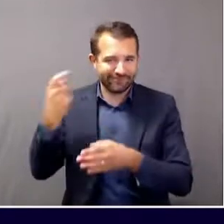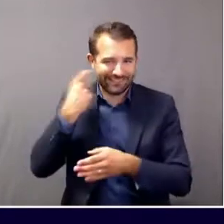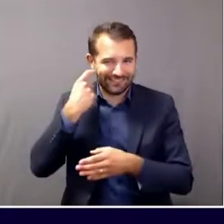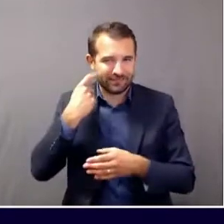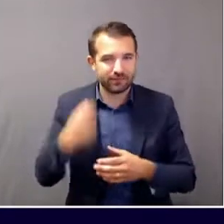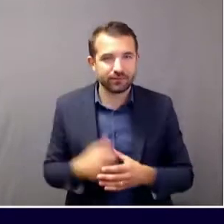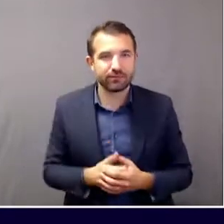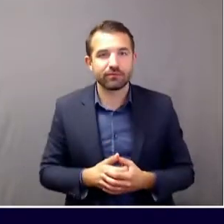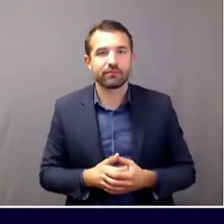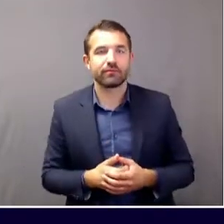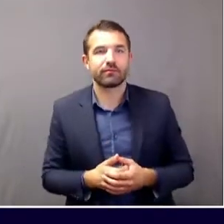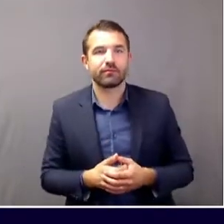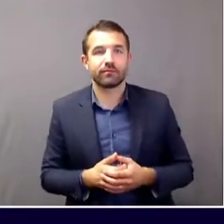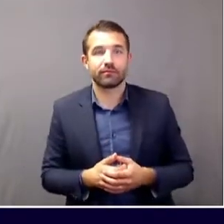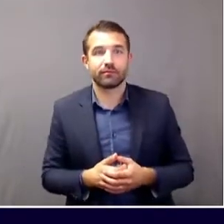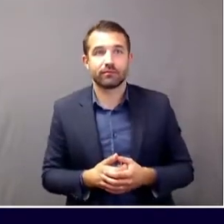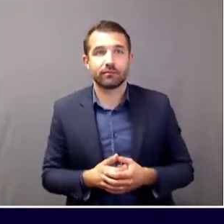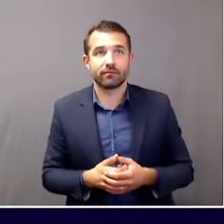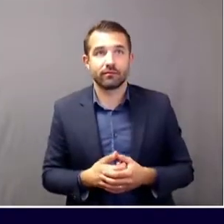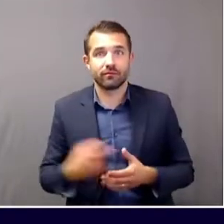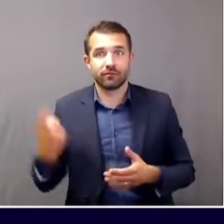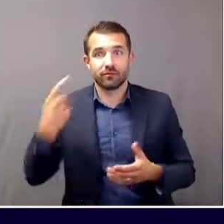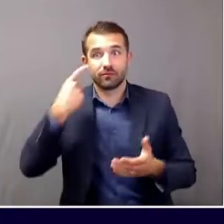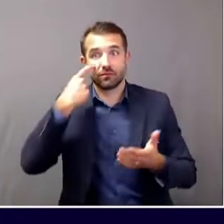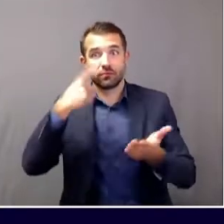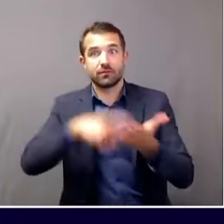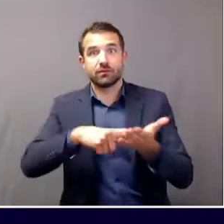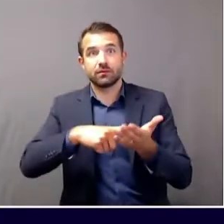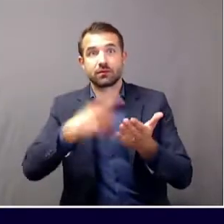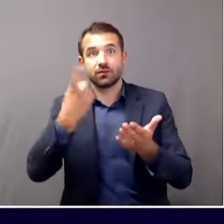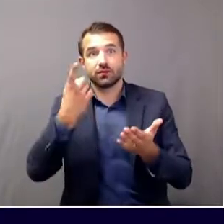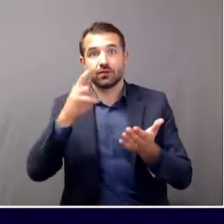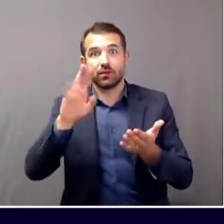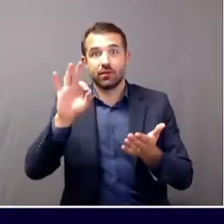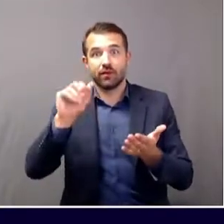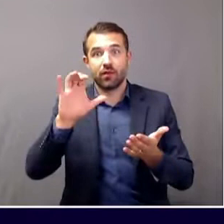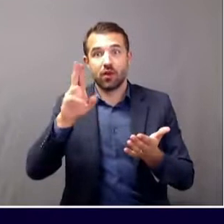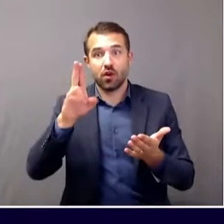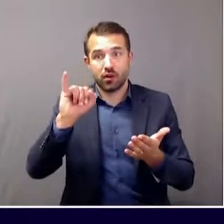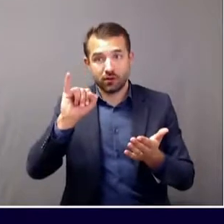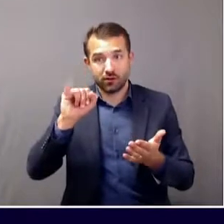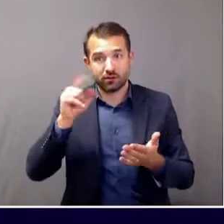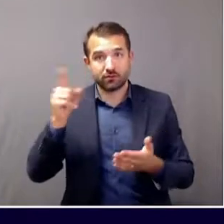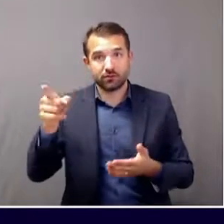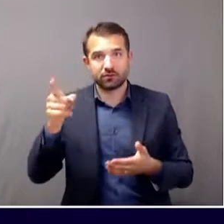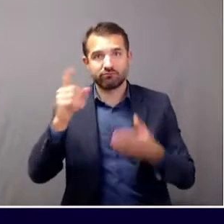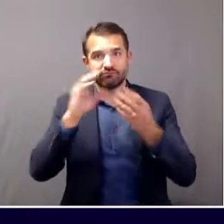perhaps folks have noted that he